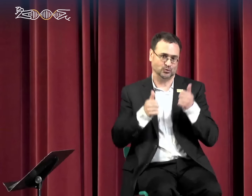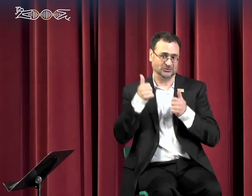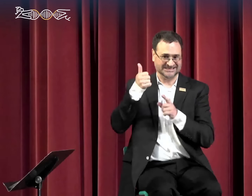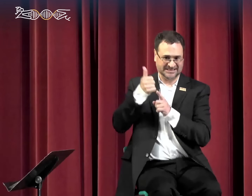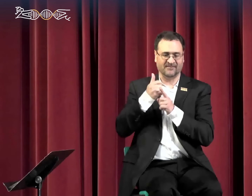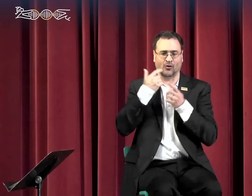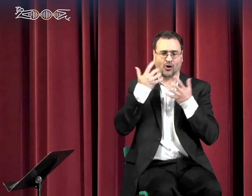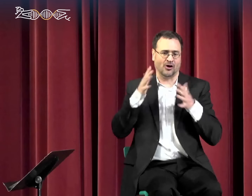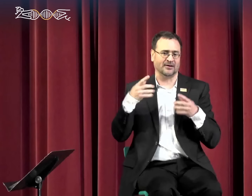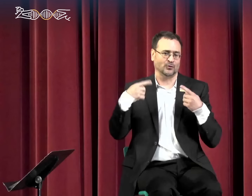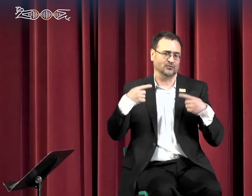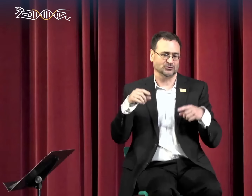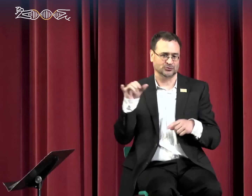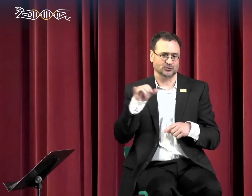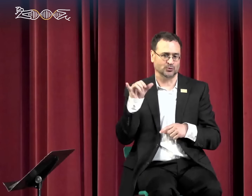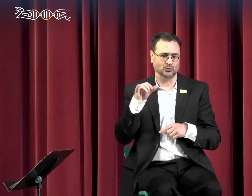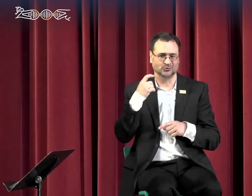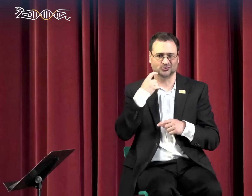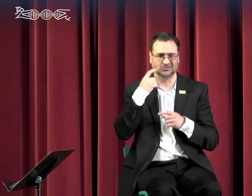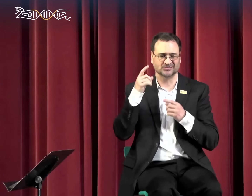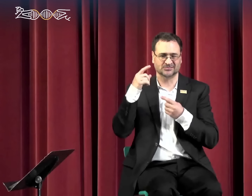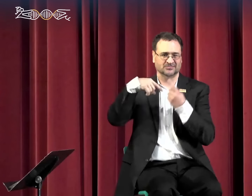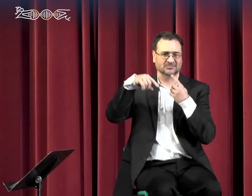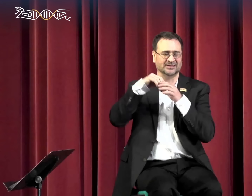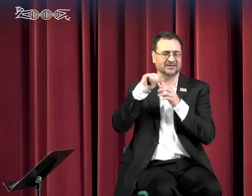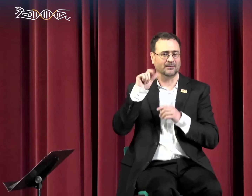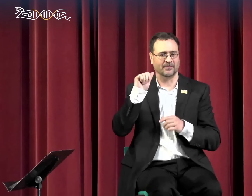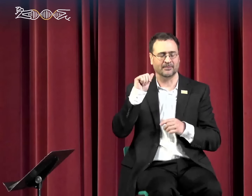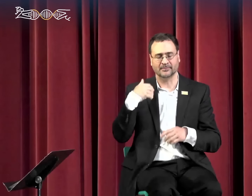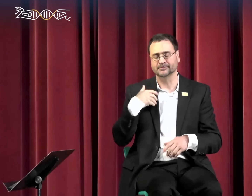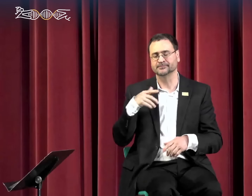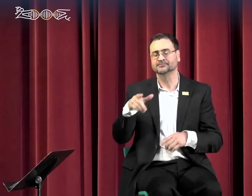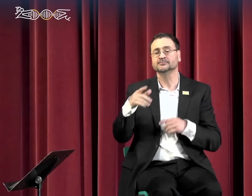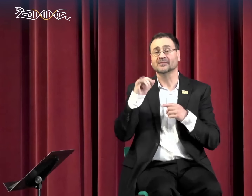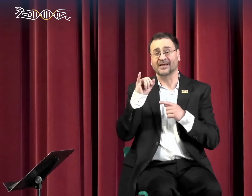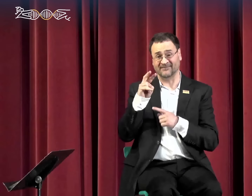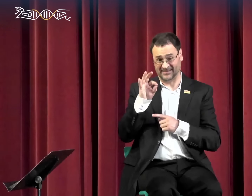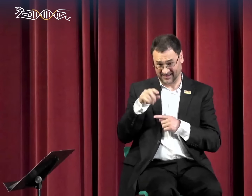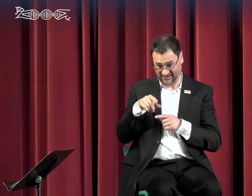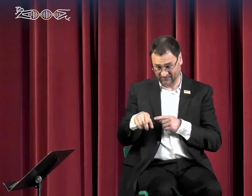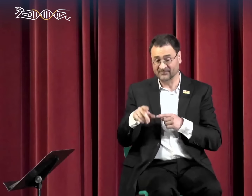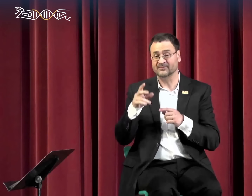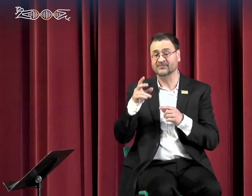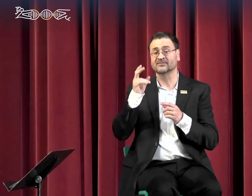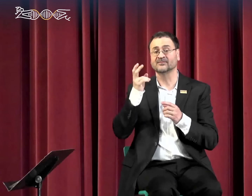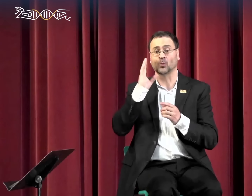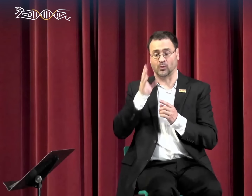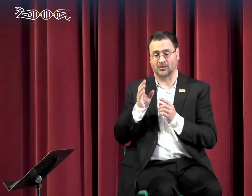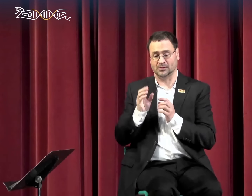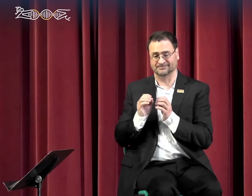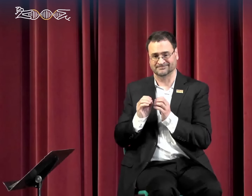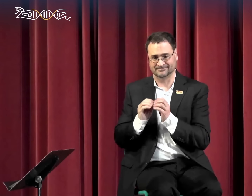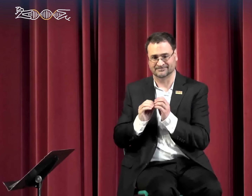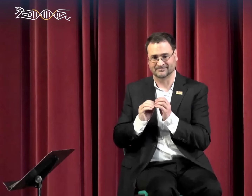we would try first with IVF very controversial treatment in Alabama currently.